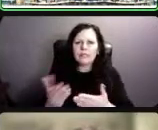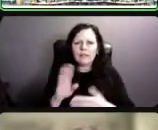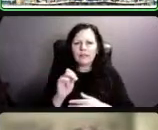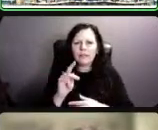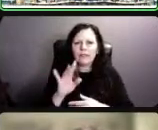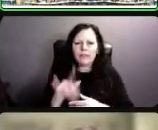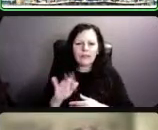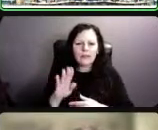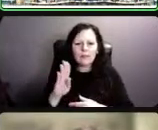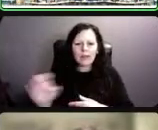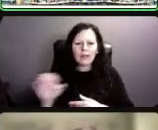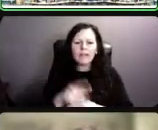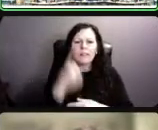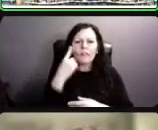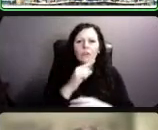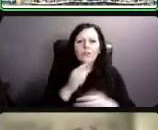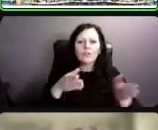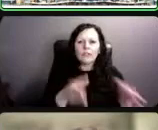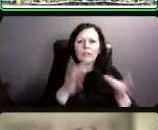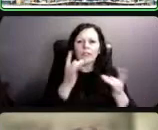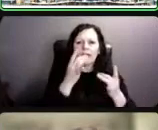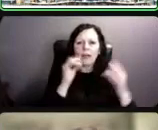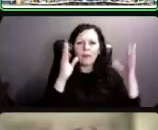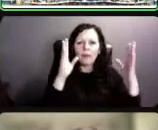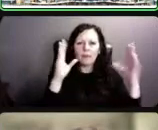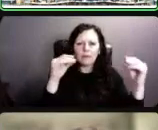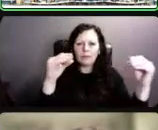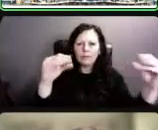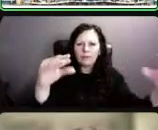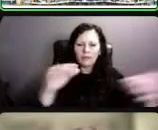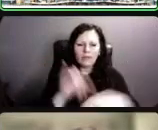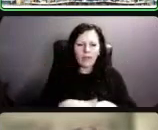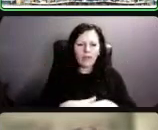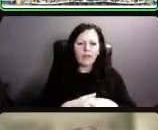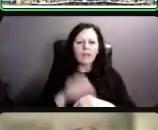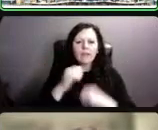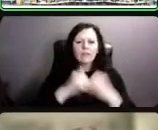AND SO IT'S A MECHANISM THAT'S